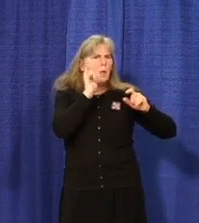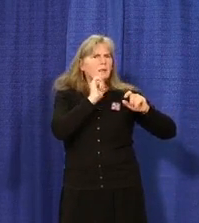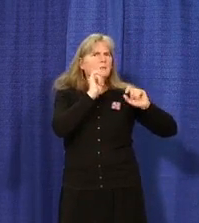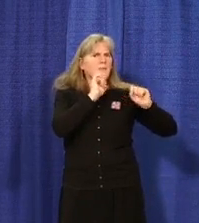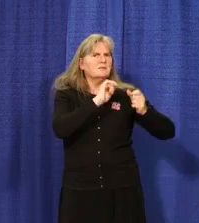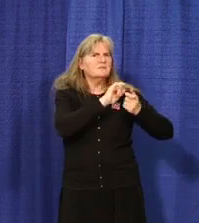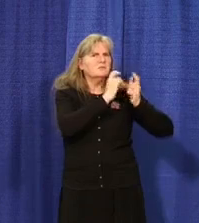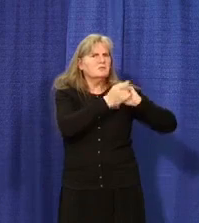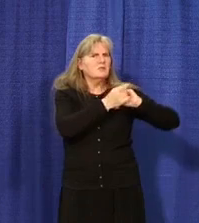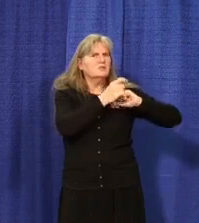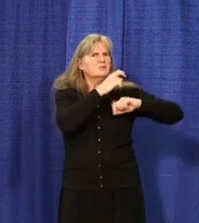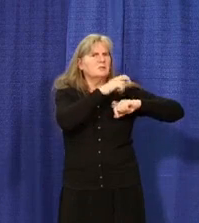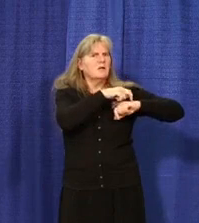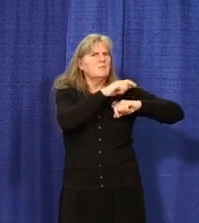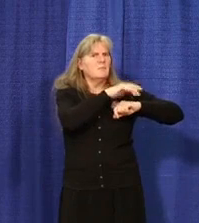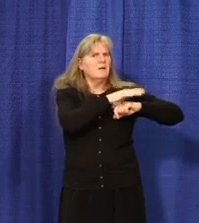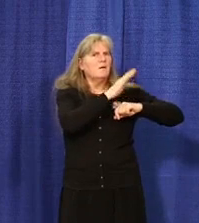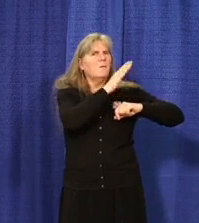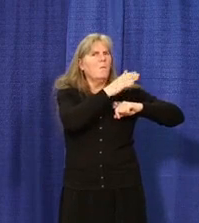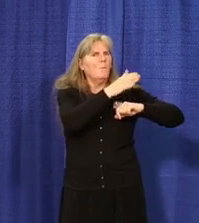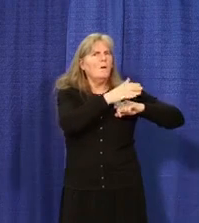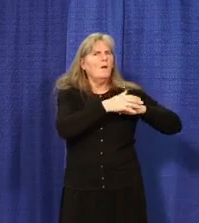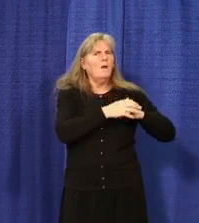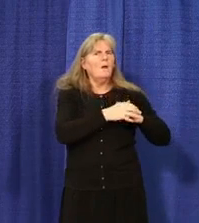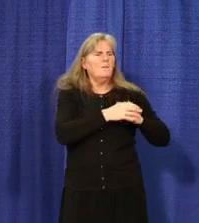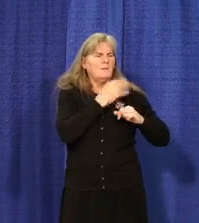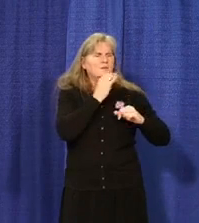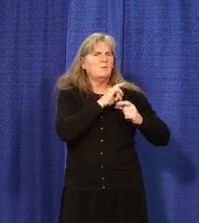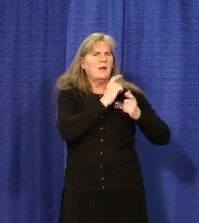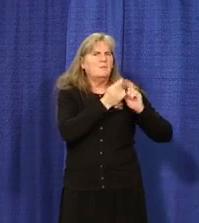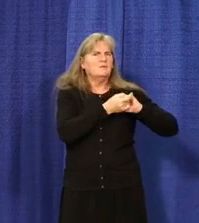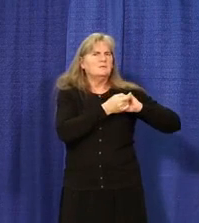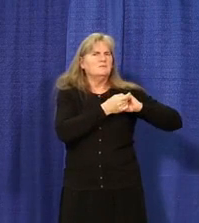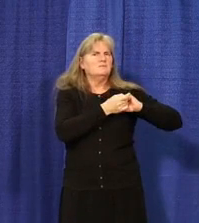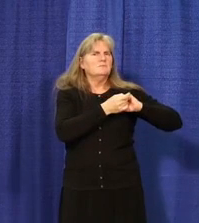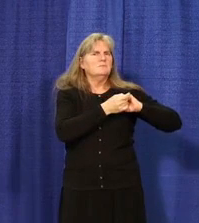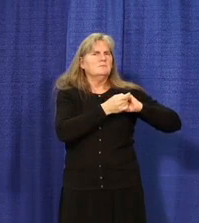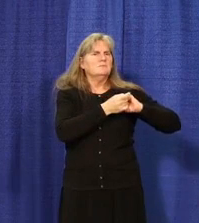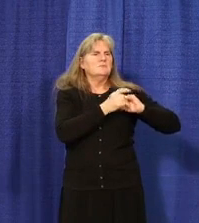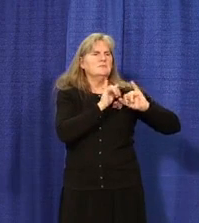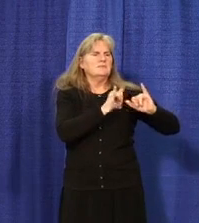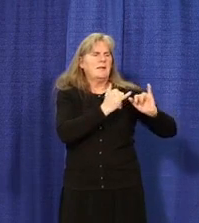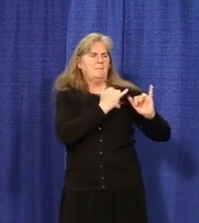legislative change in BC so I would expect that to happen very soon it, for them to join us in